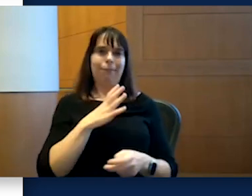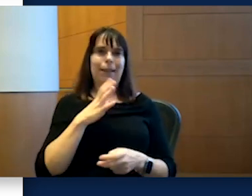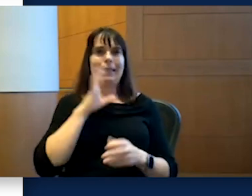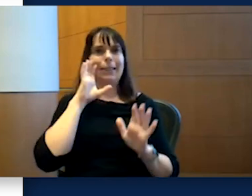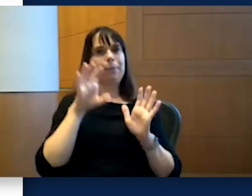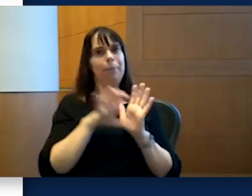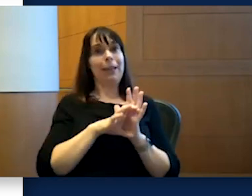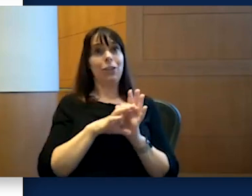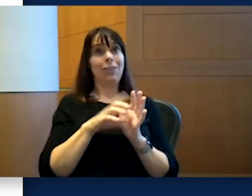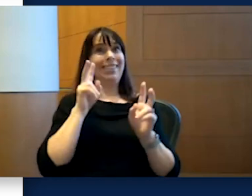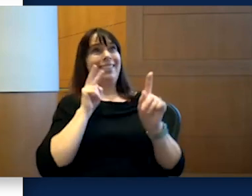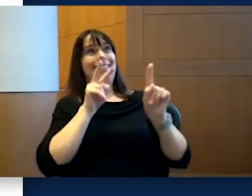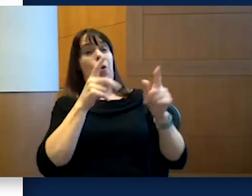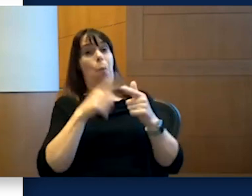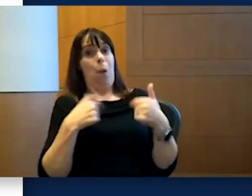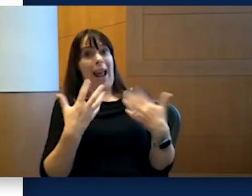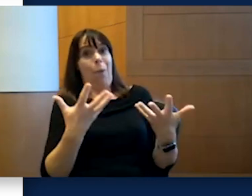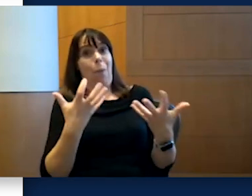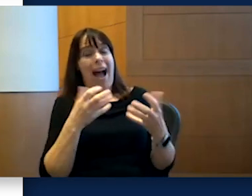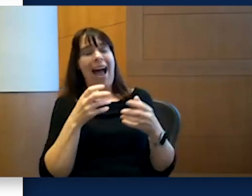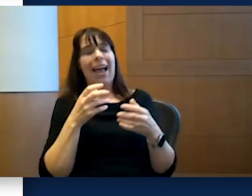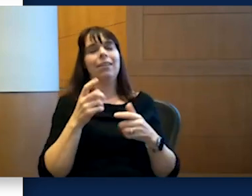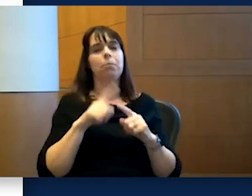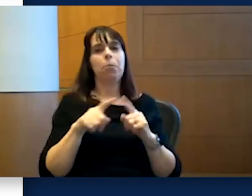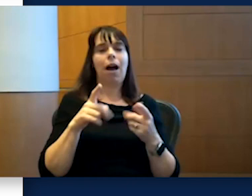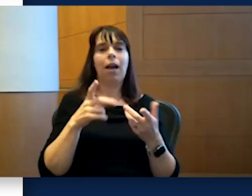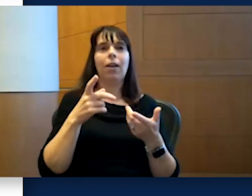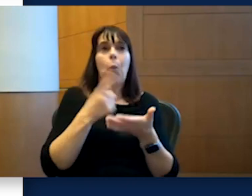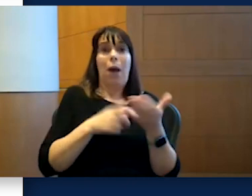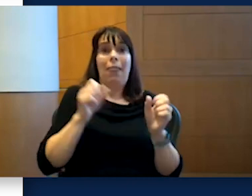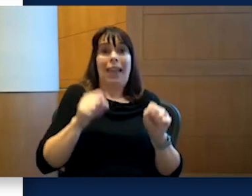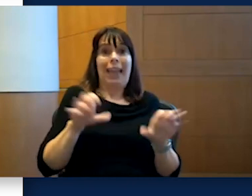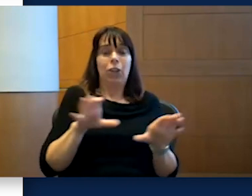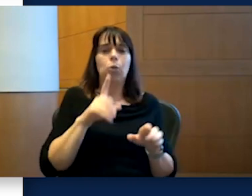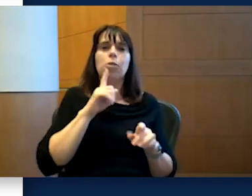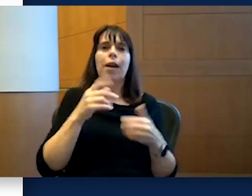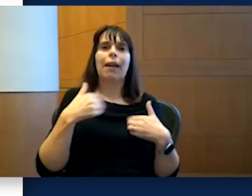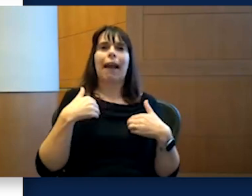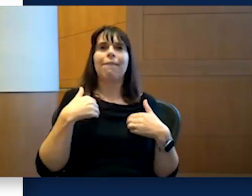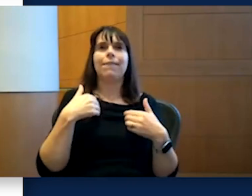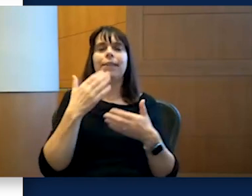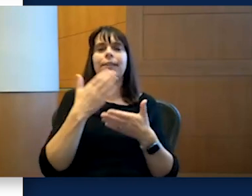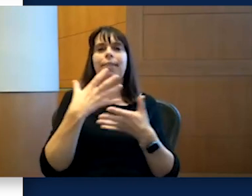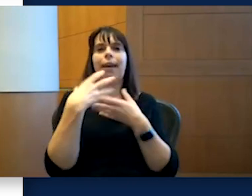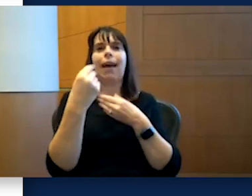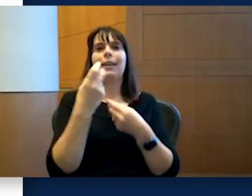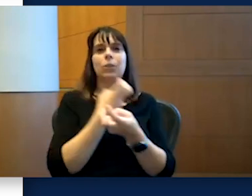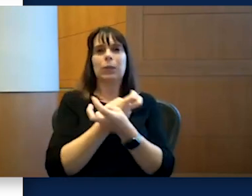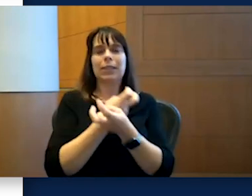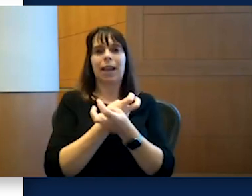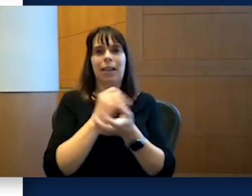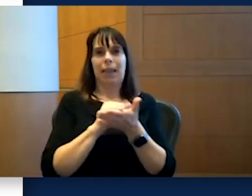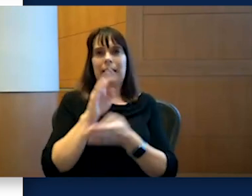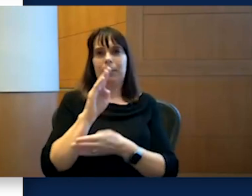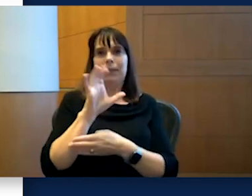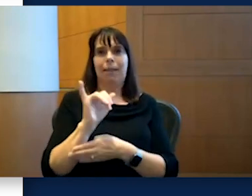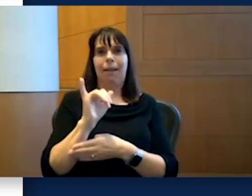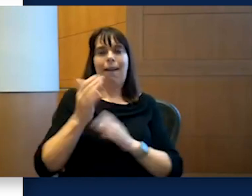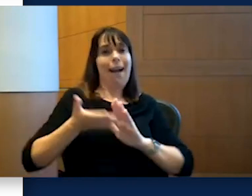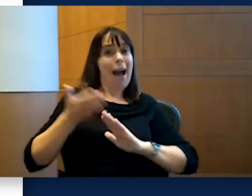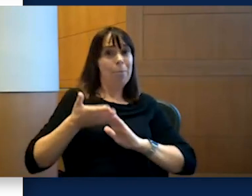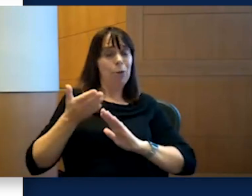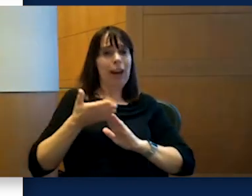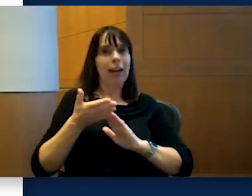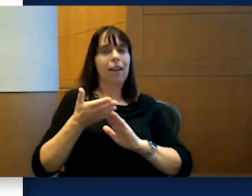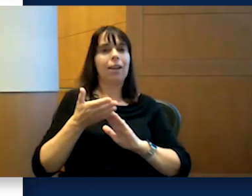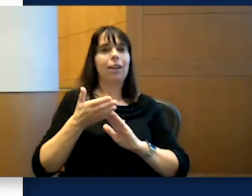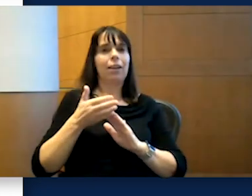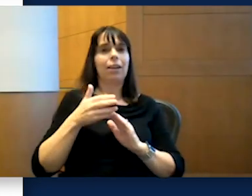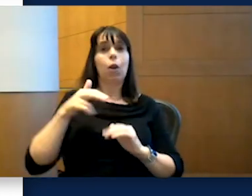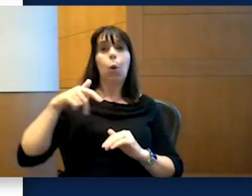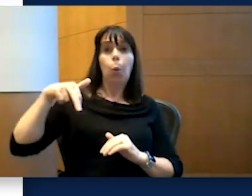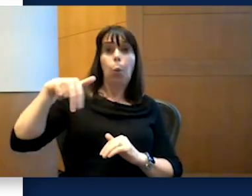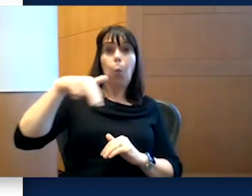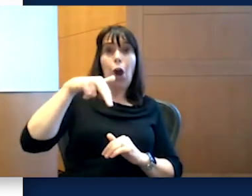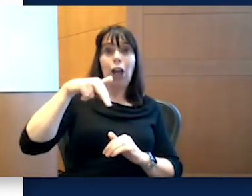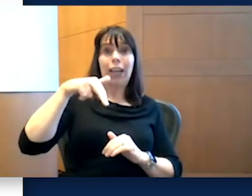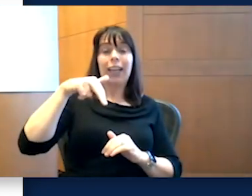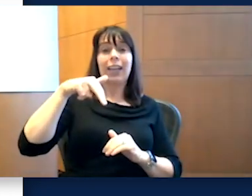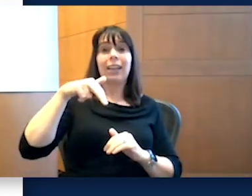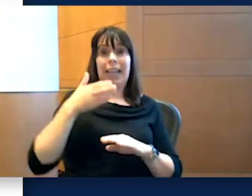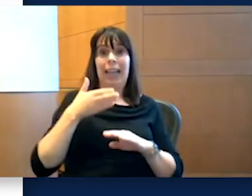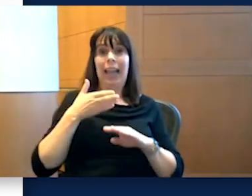It's not really there yet for full body walking, though. The best I could find on the exoskeleton other than fancy pictures of what we want to do is that they've been able to have the exoskeleton that's BCI operated walking after spinal cord injury and with the exoskeleton suspended from the ceiling.